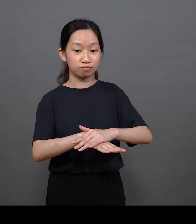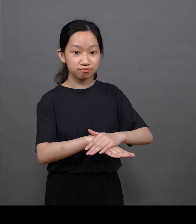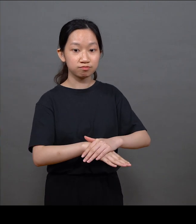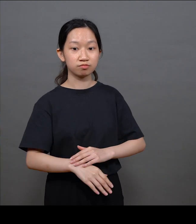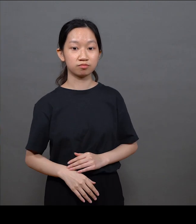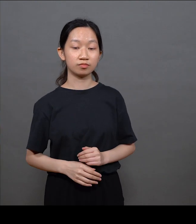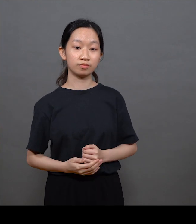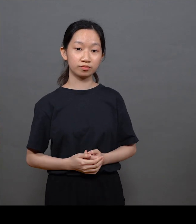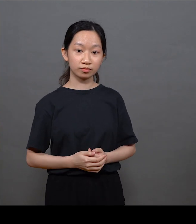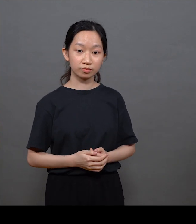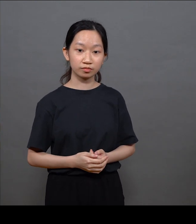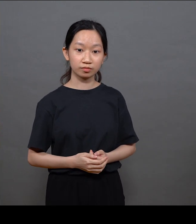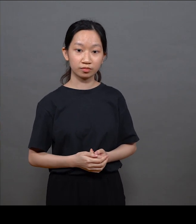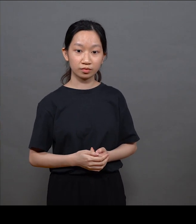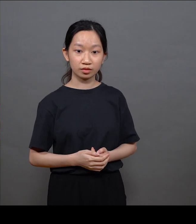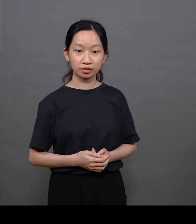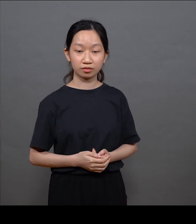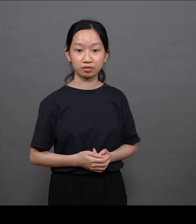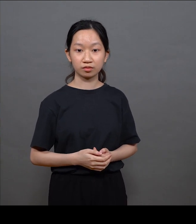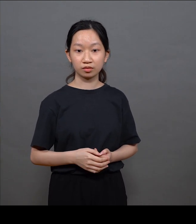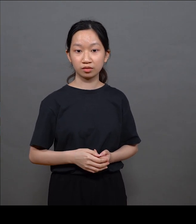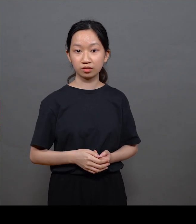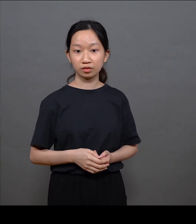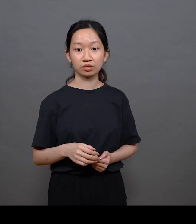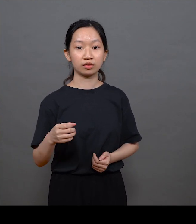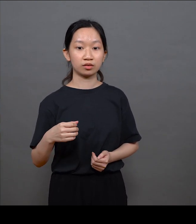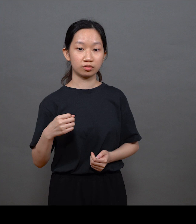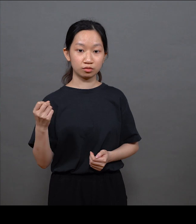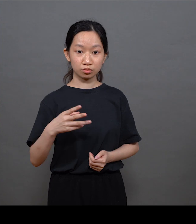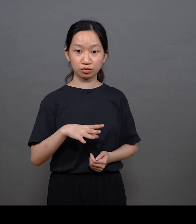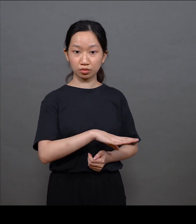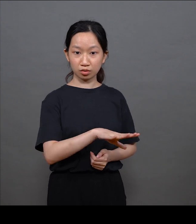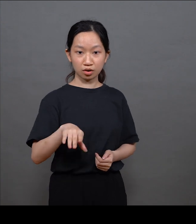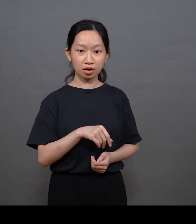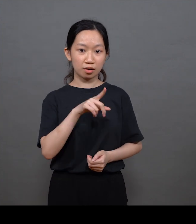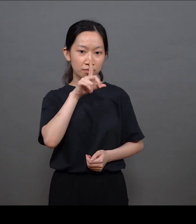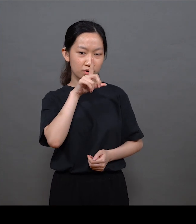Their design history is obviously positioned within the design and architecture collection at M+ but also their material history